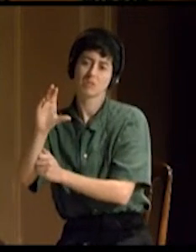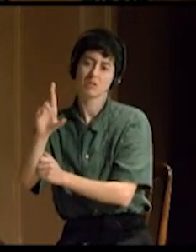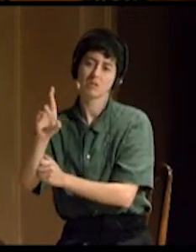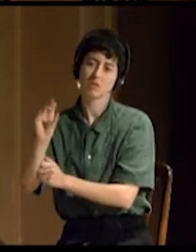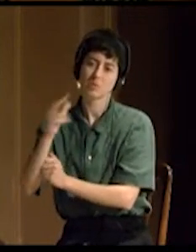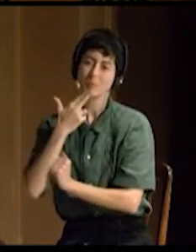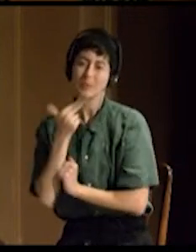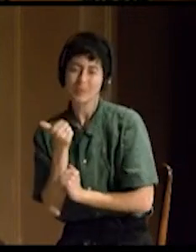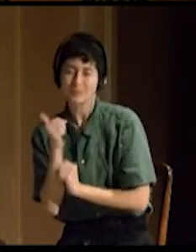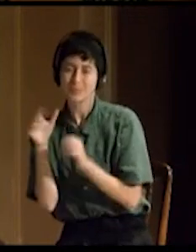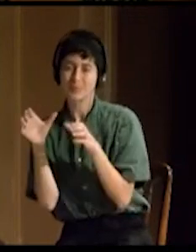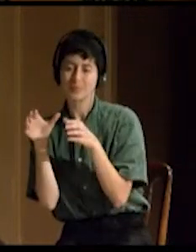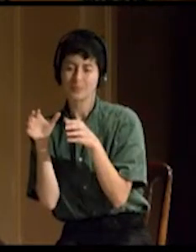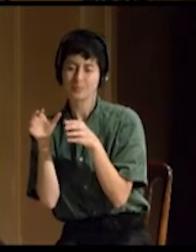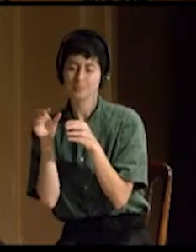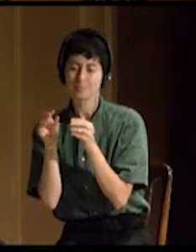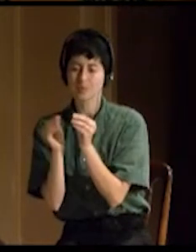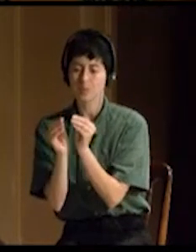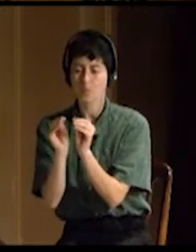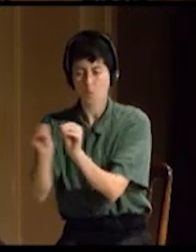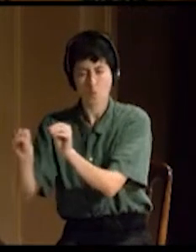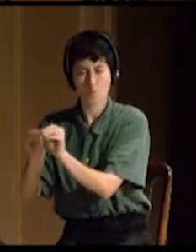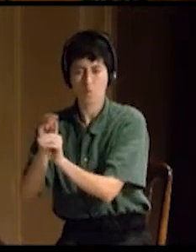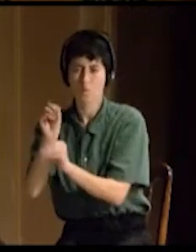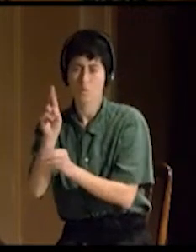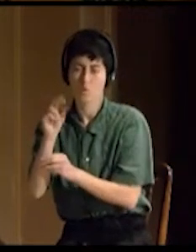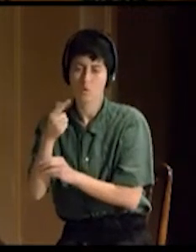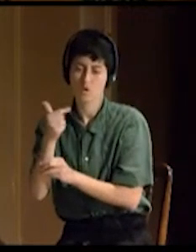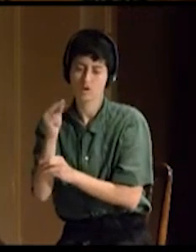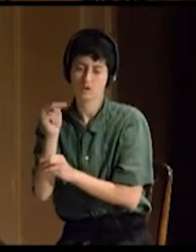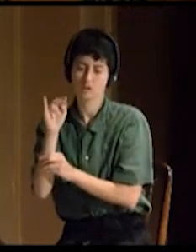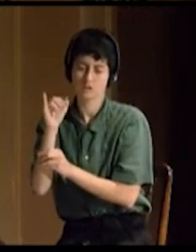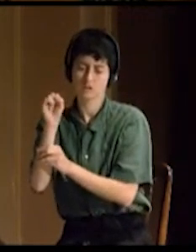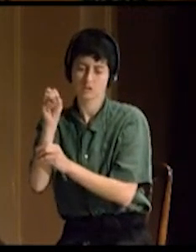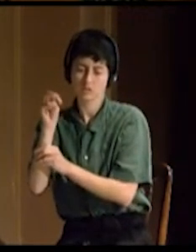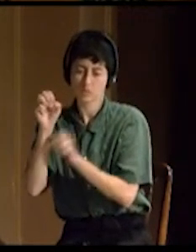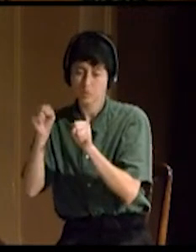in the context of fungal systems, photosynthesizing systems,